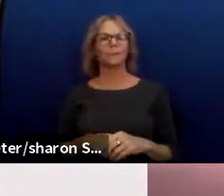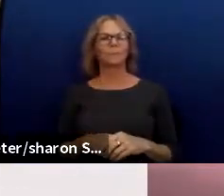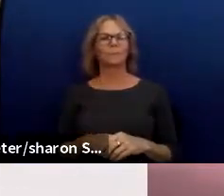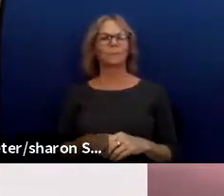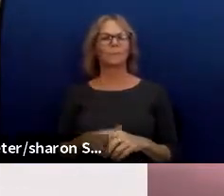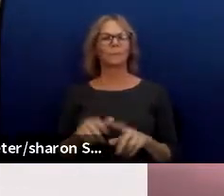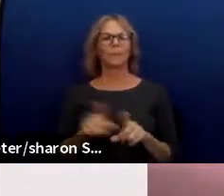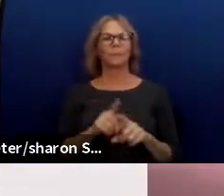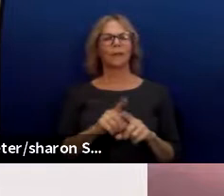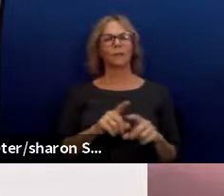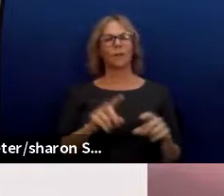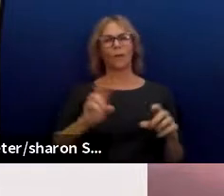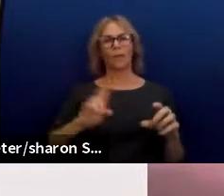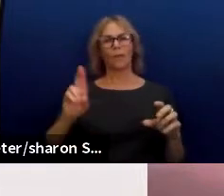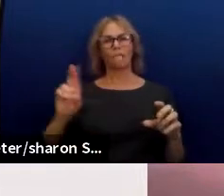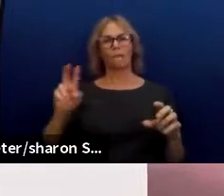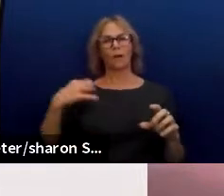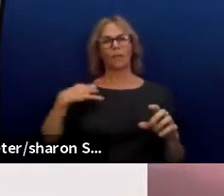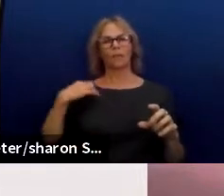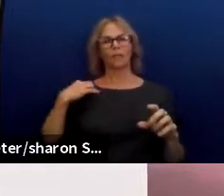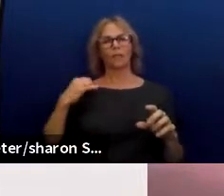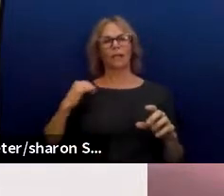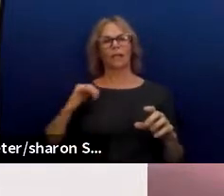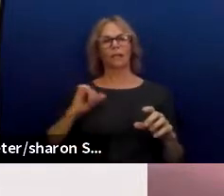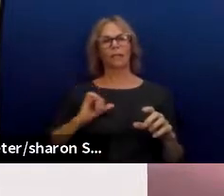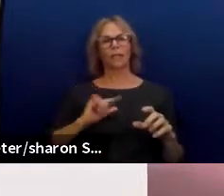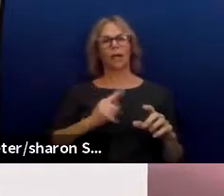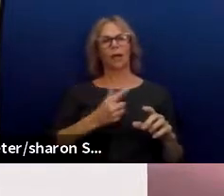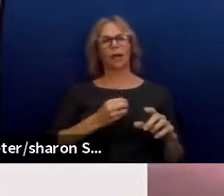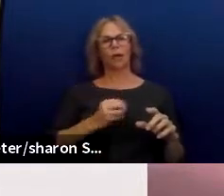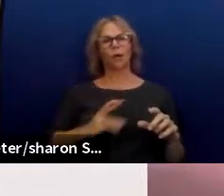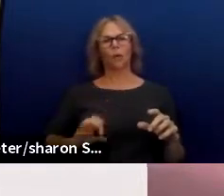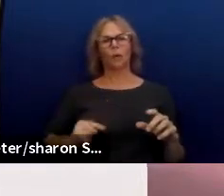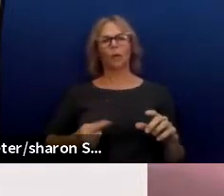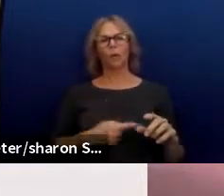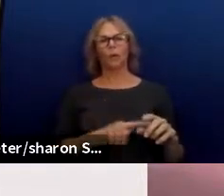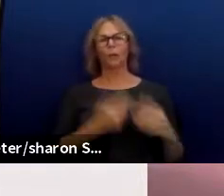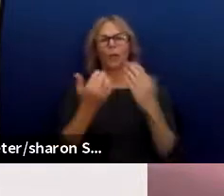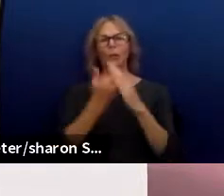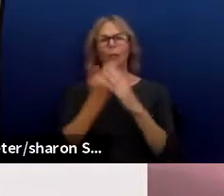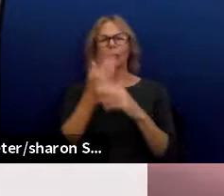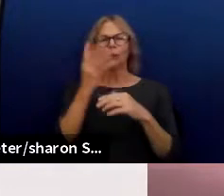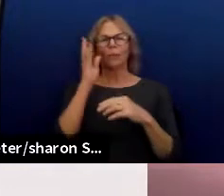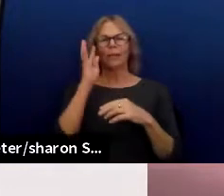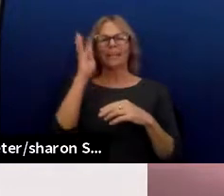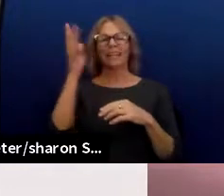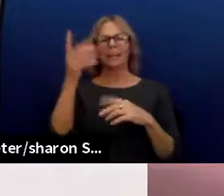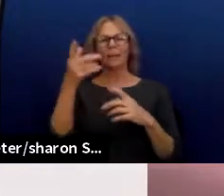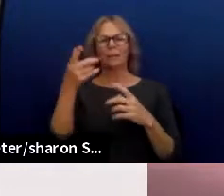the far right hand side as the shirt that says I'll go with you, that is a new thing that came up in regards in response to all